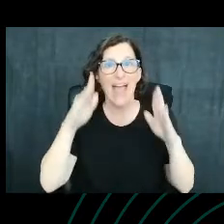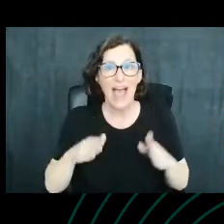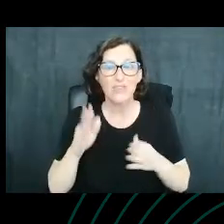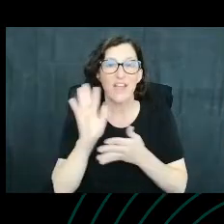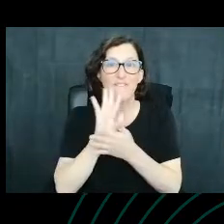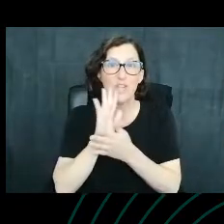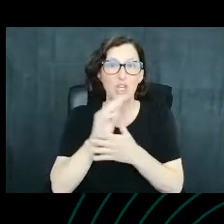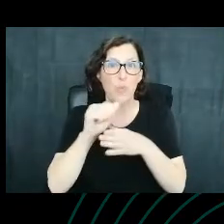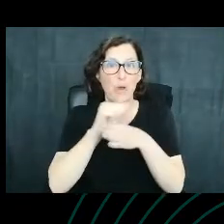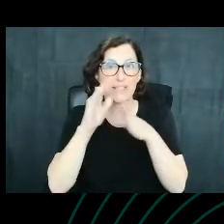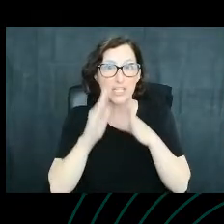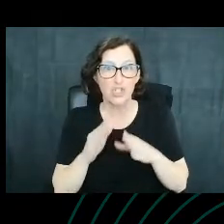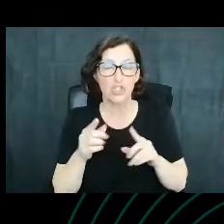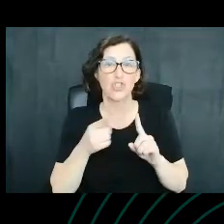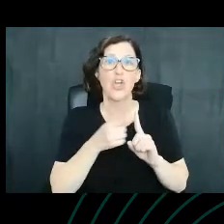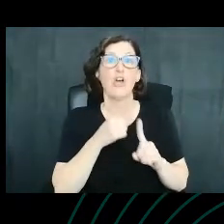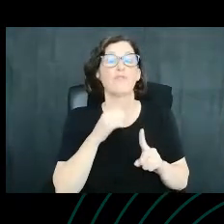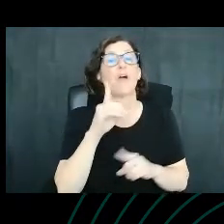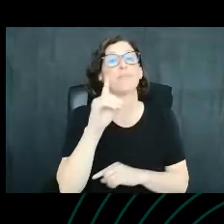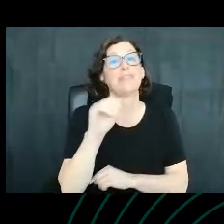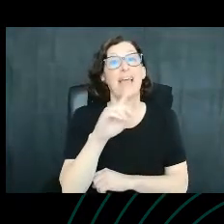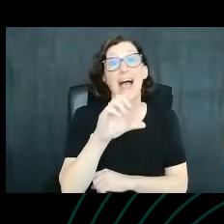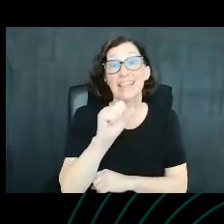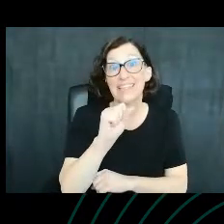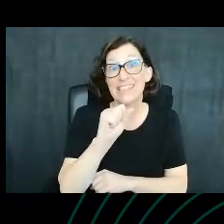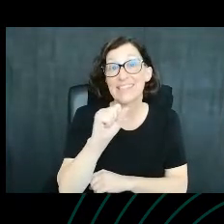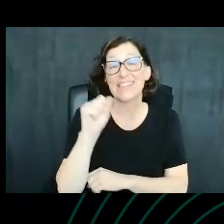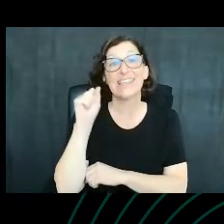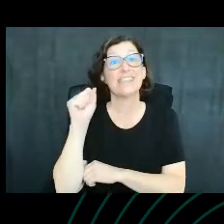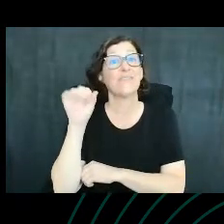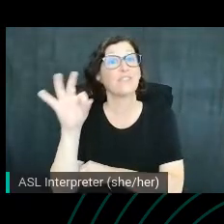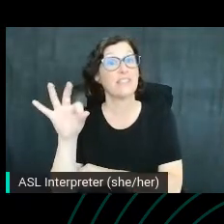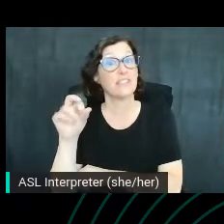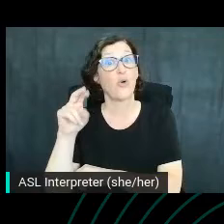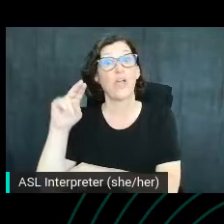San Francisco's Asian Art Museum, and New Jersey's George Street Playhouse,